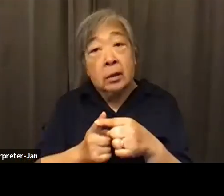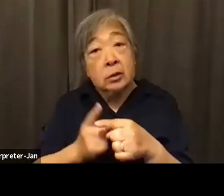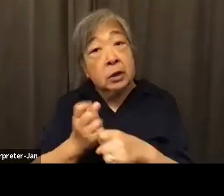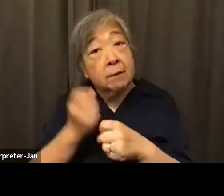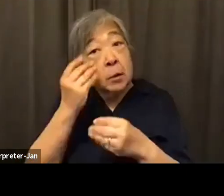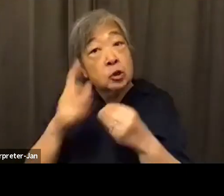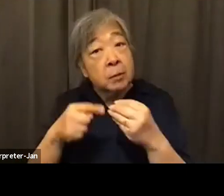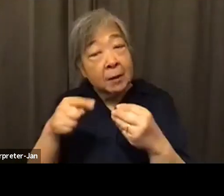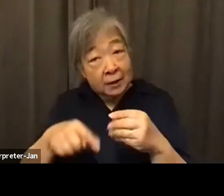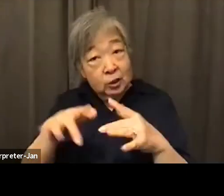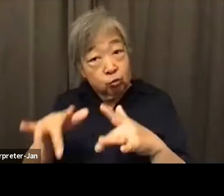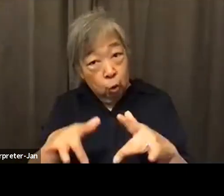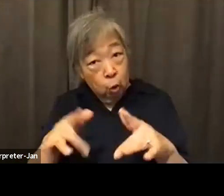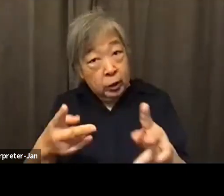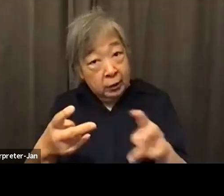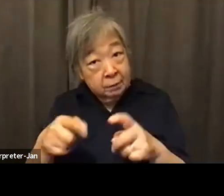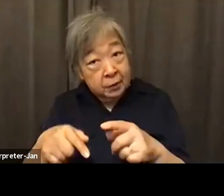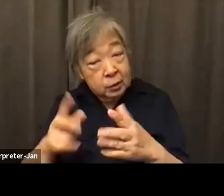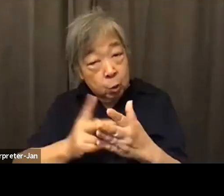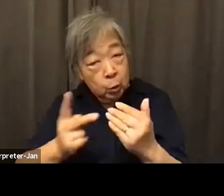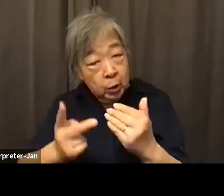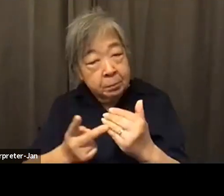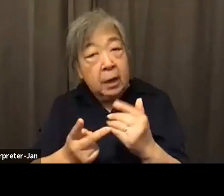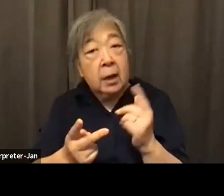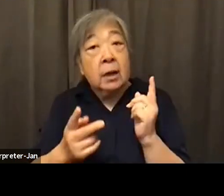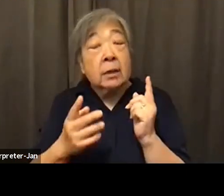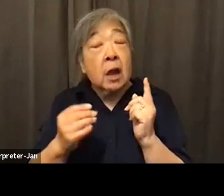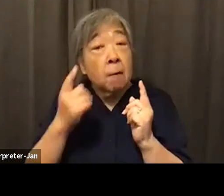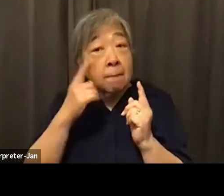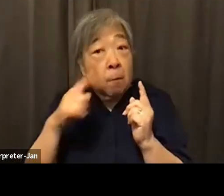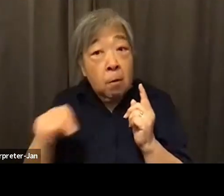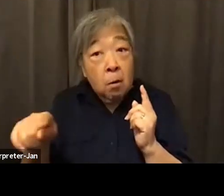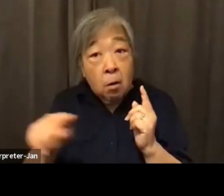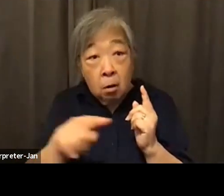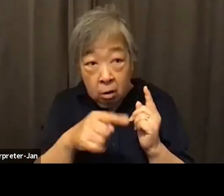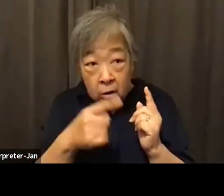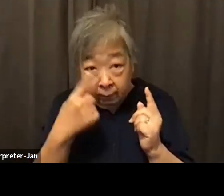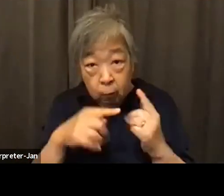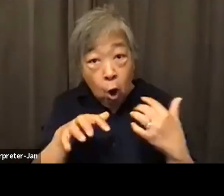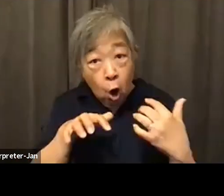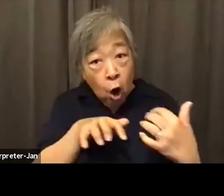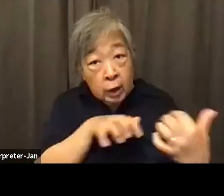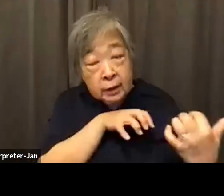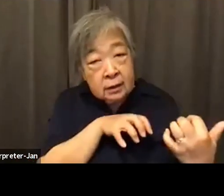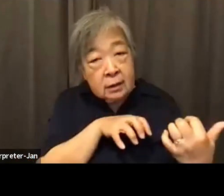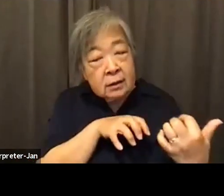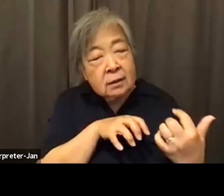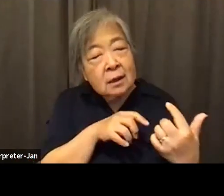And to our attendees, I would love to know in the chat window if you could answer this